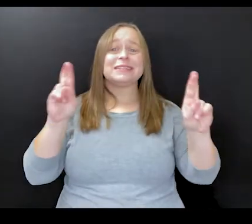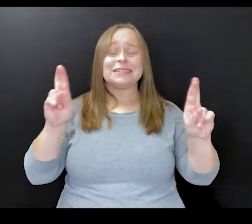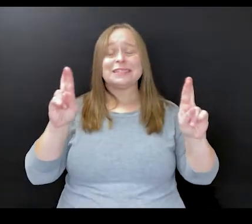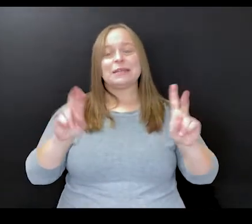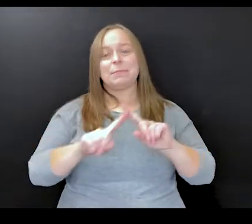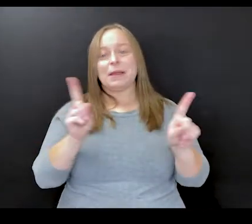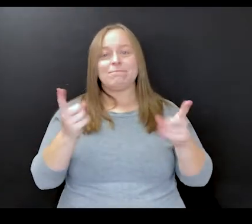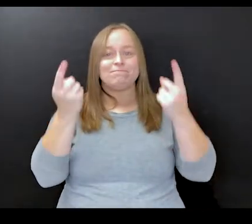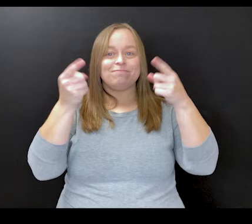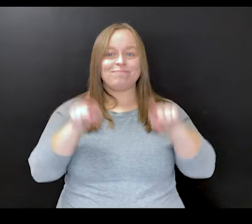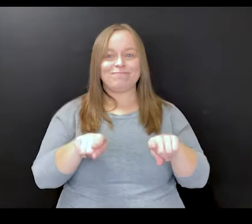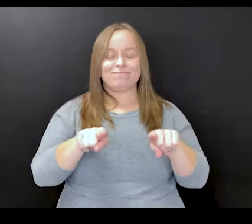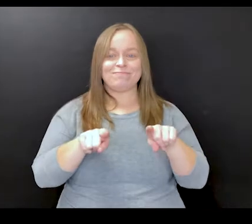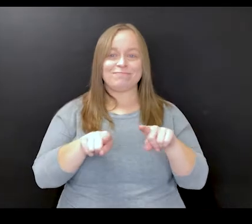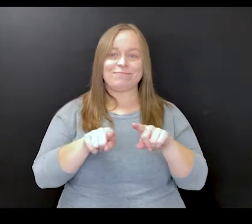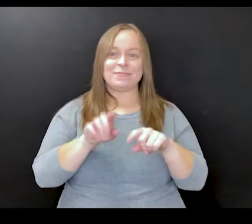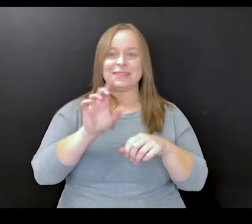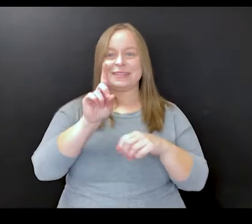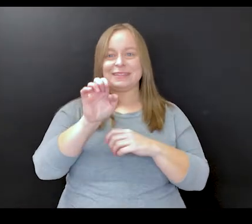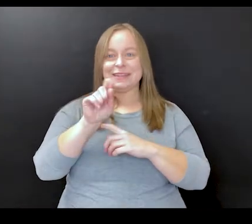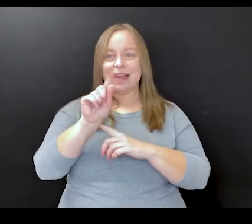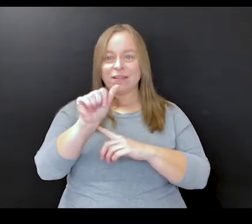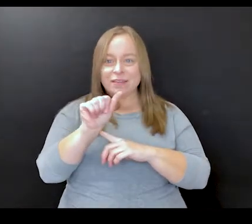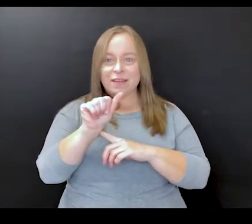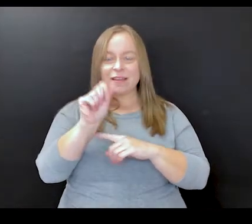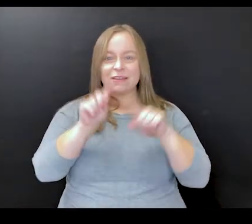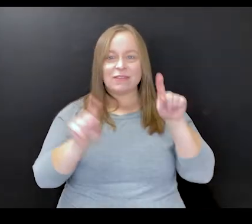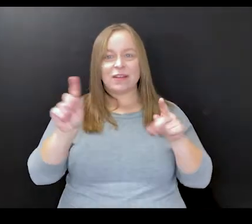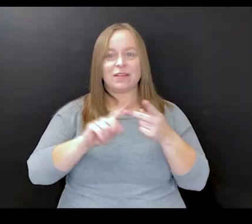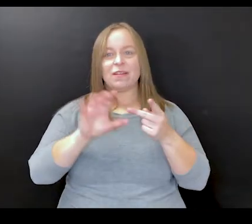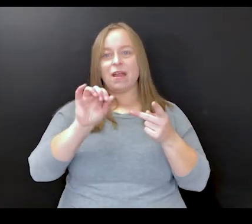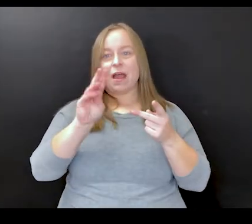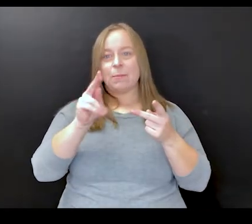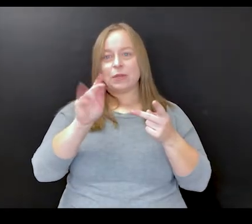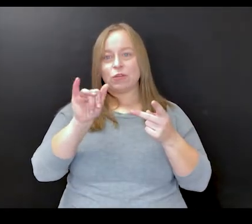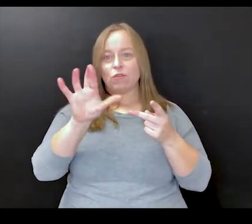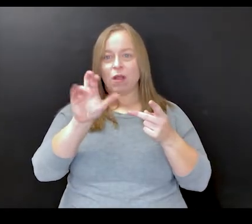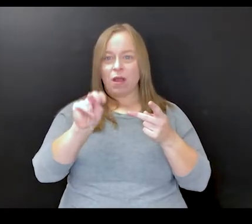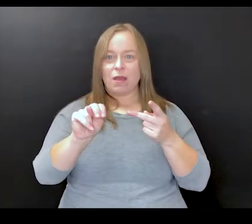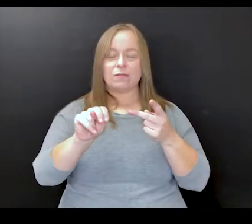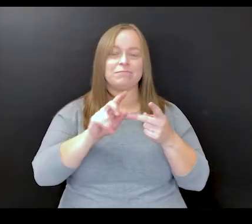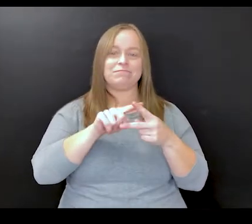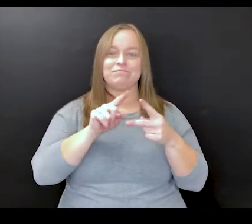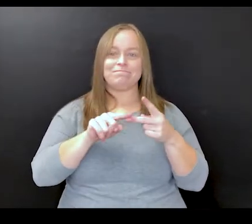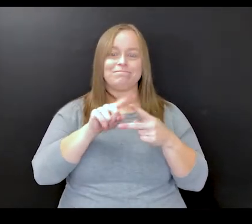but with the advent of the Delta variant, and now Omicron variant,